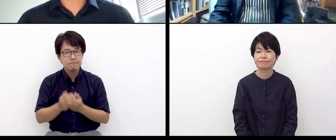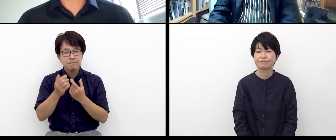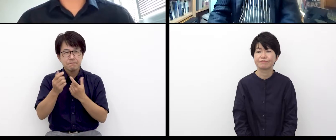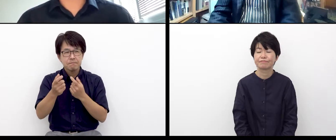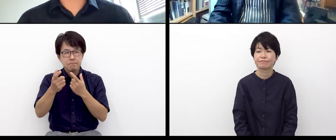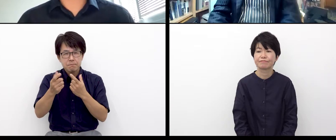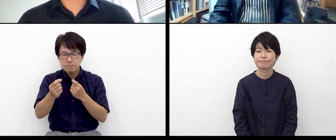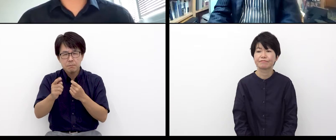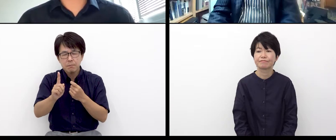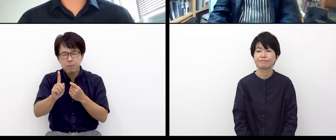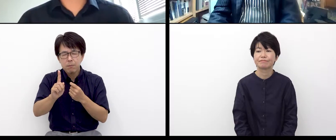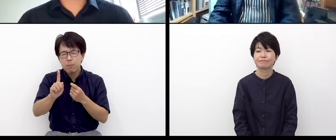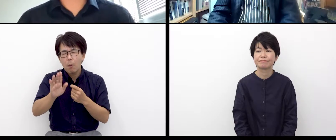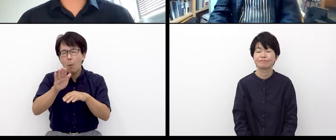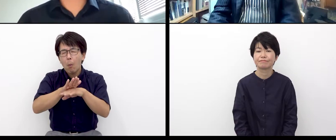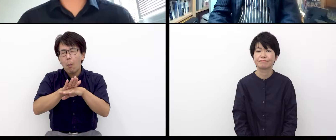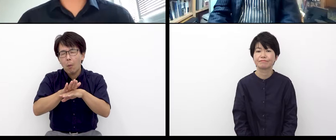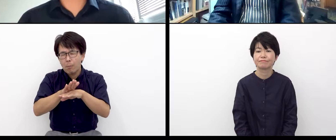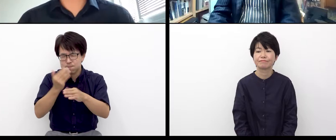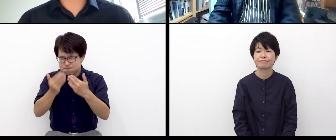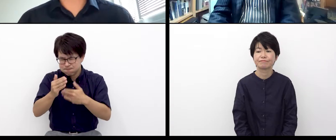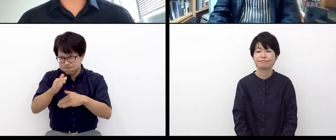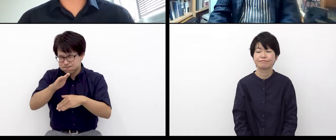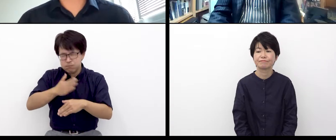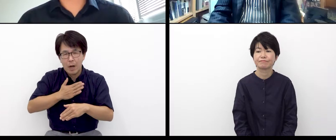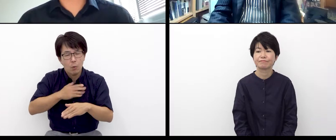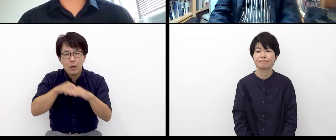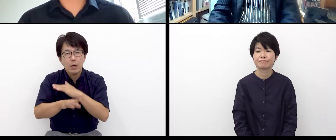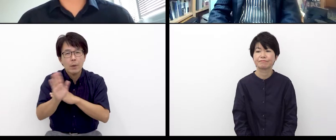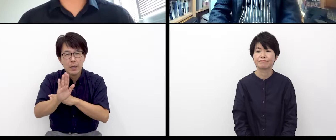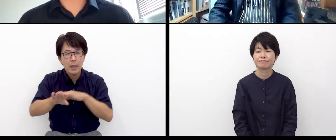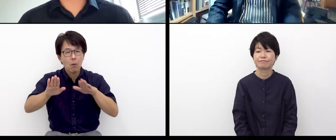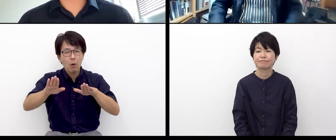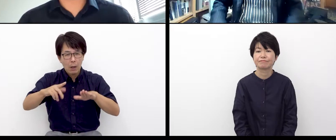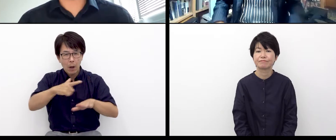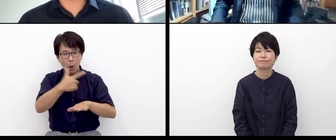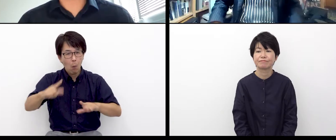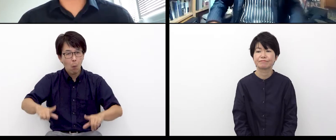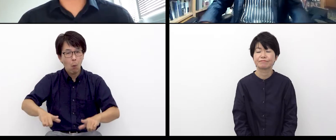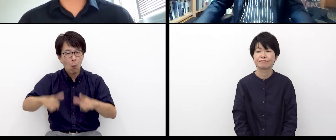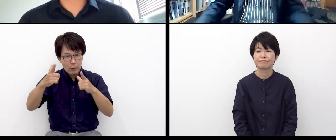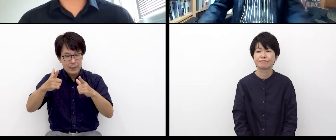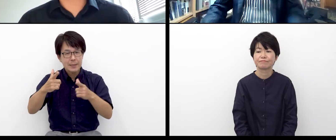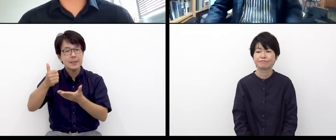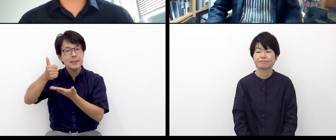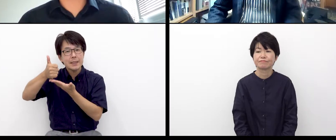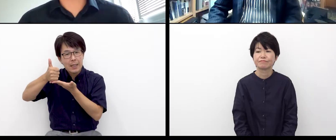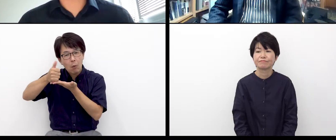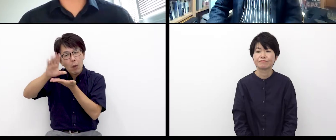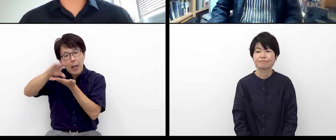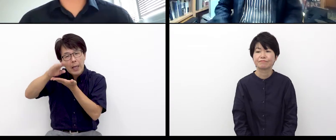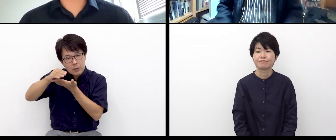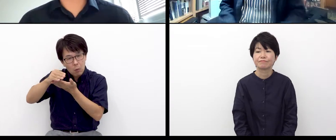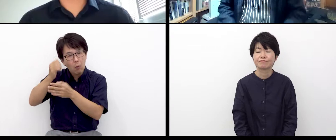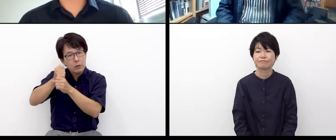Oki Hiroyuki , the videographer,